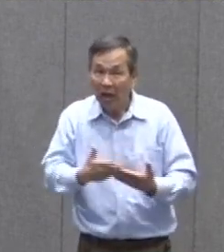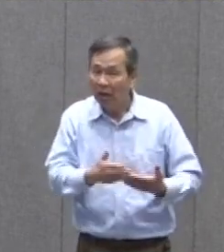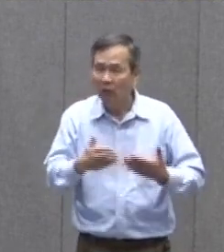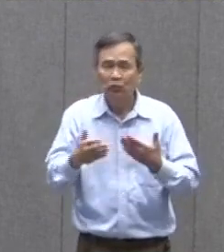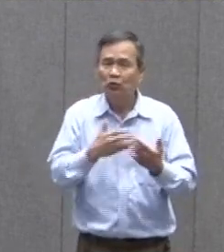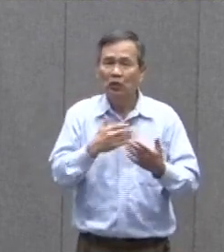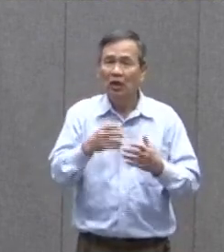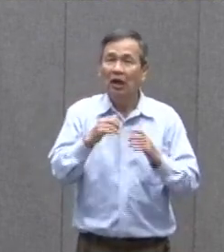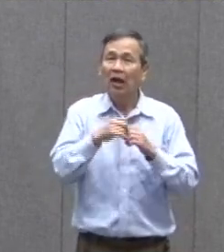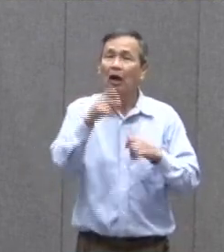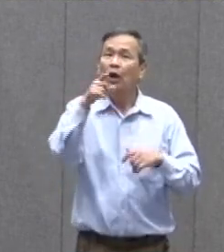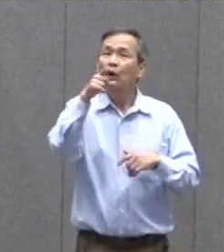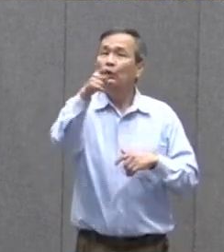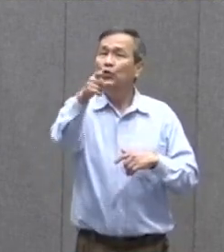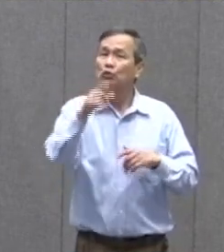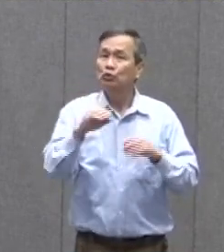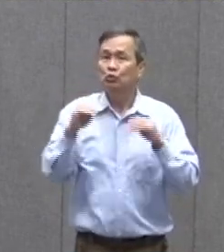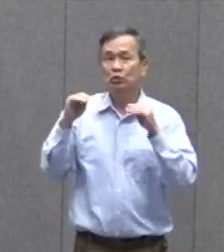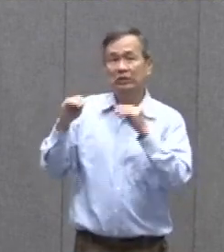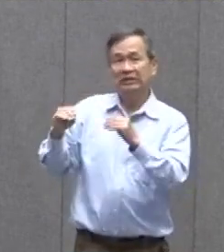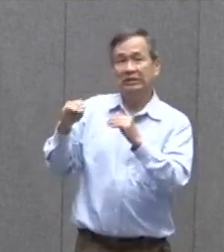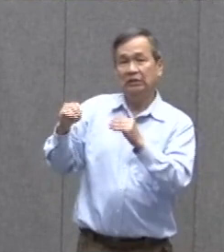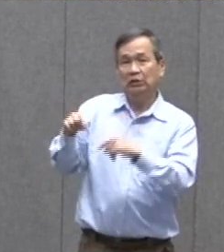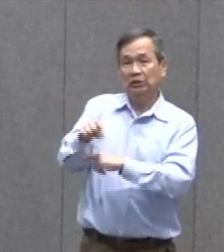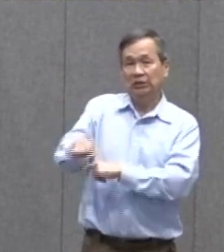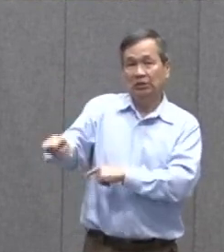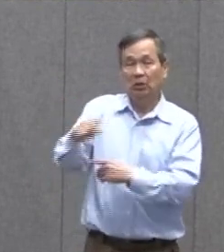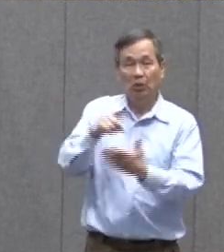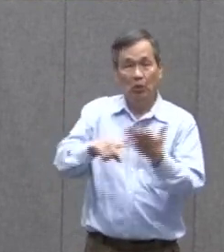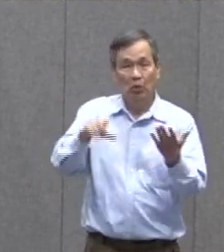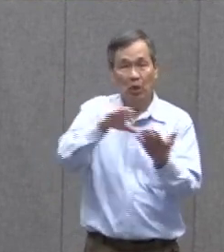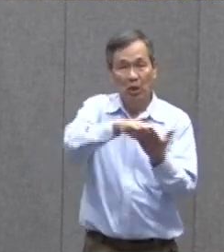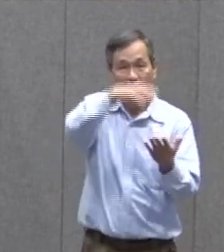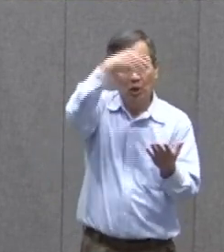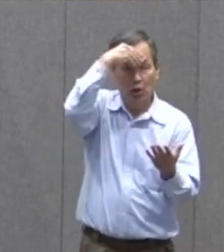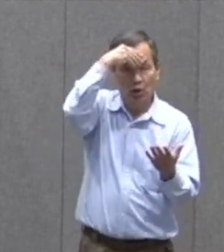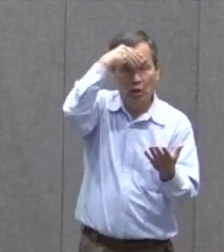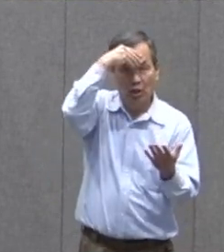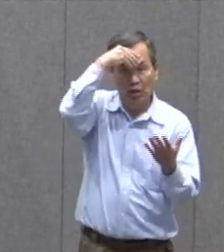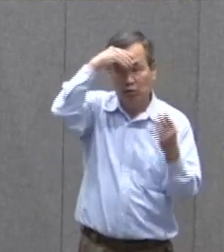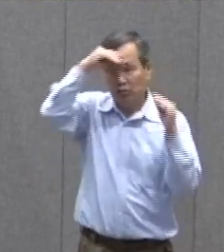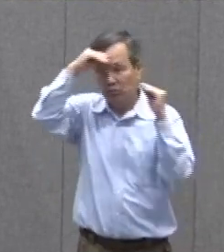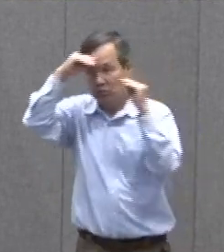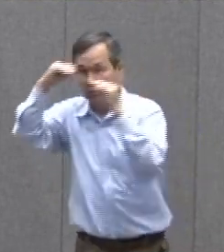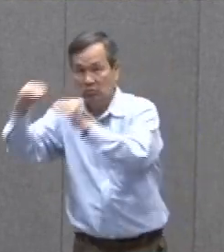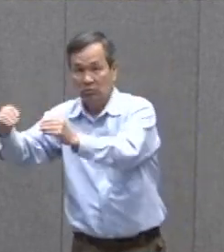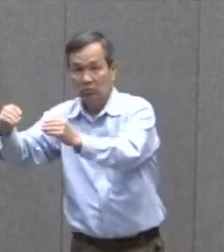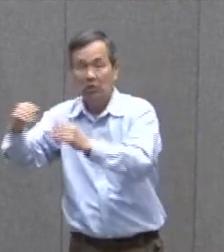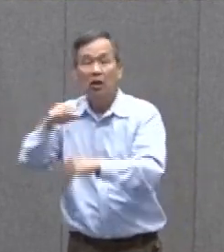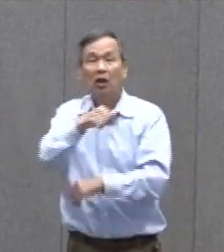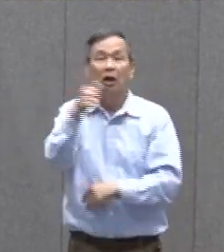How could you teach the things that you're learning here to the other students, the other children in your house?